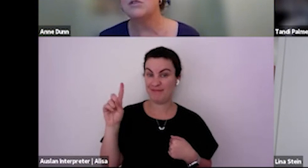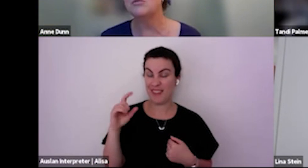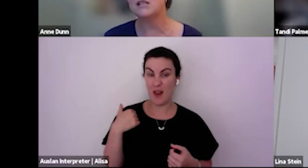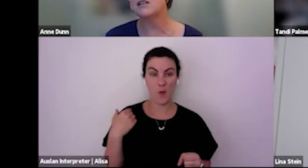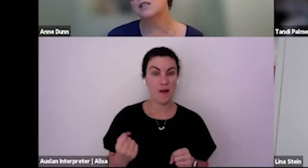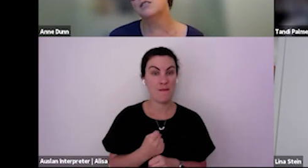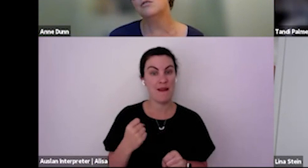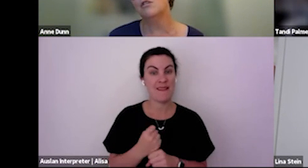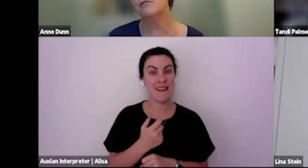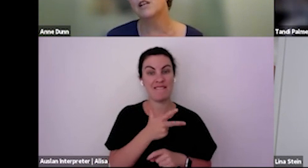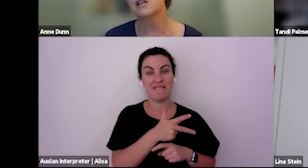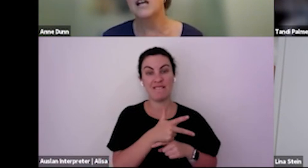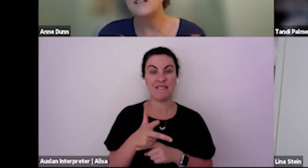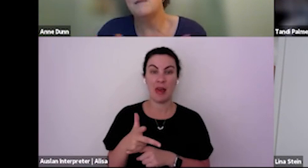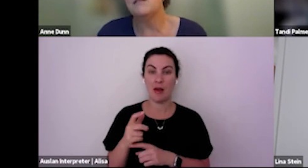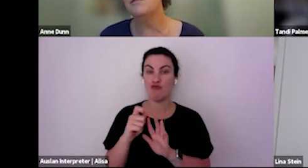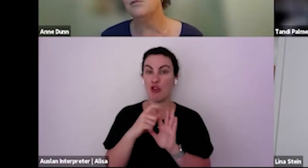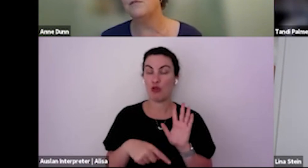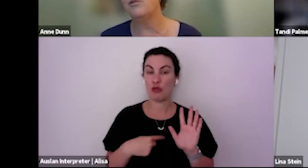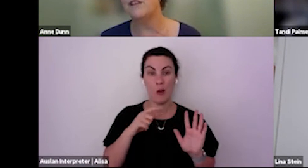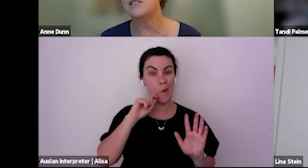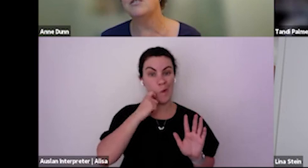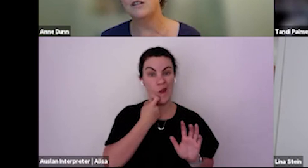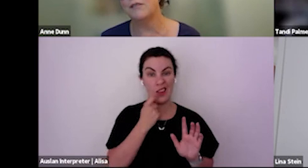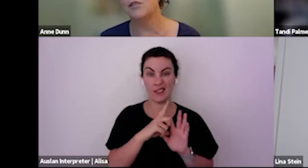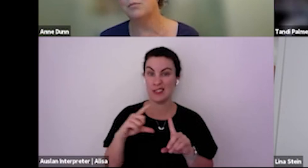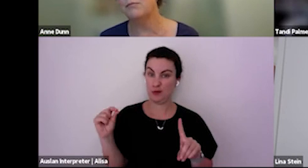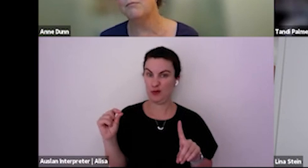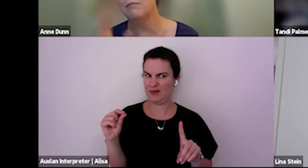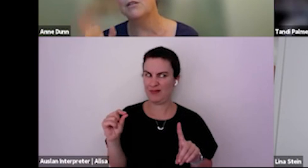It's a digital offering made for that.